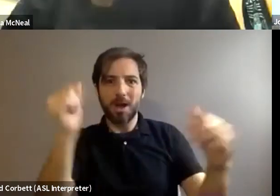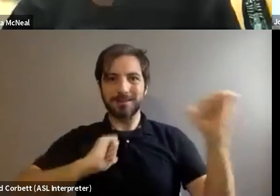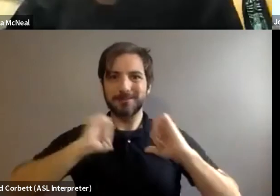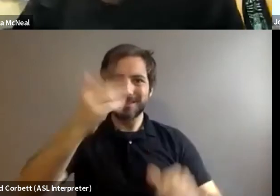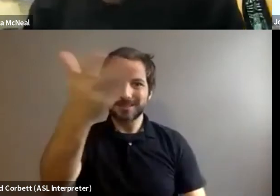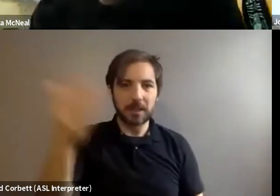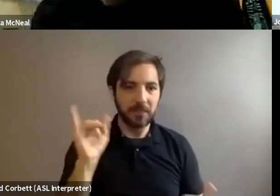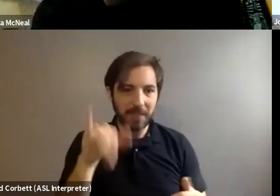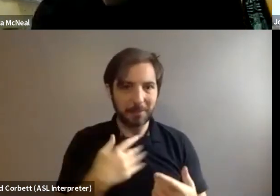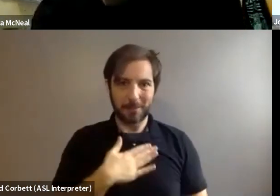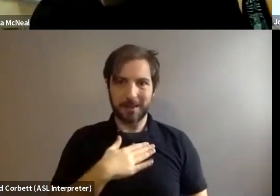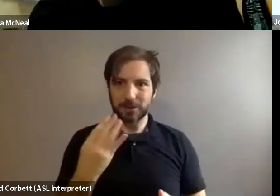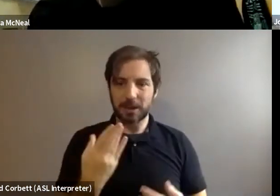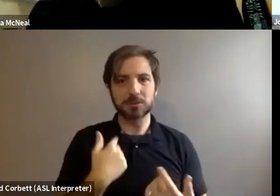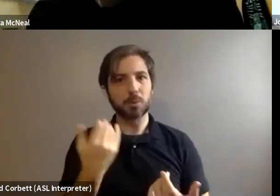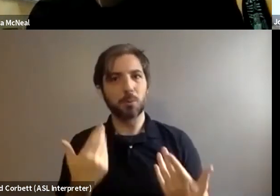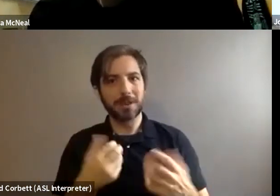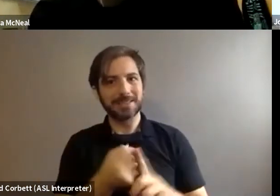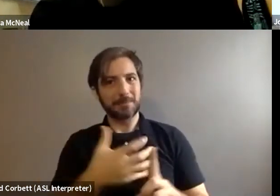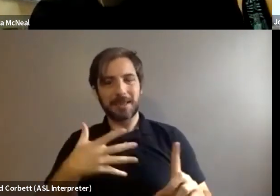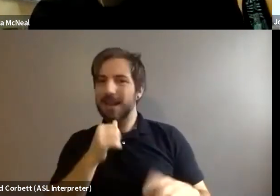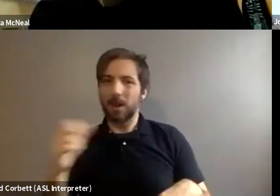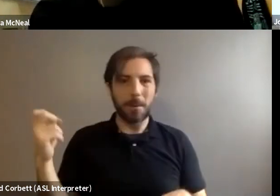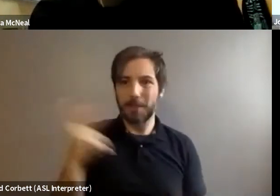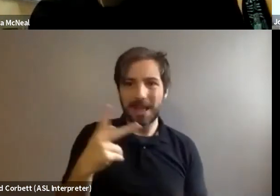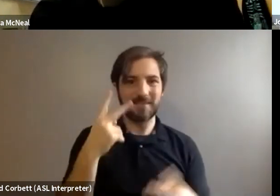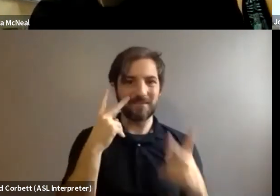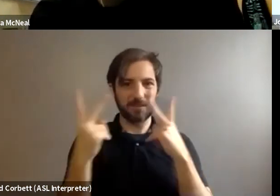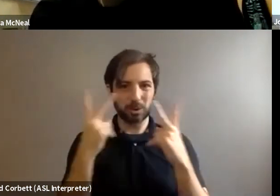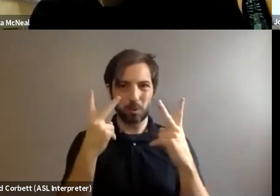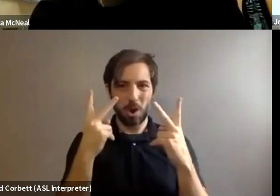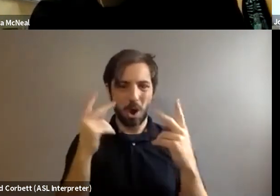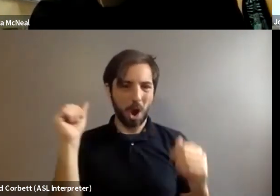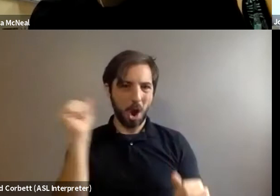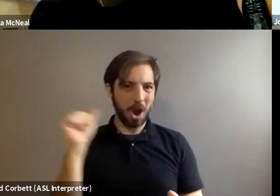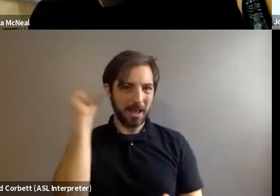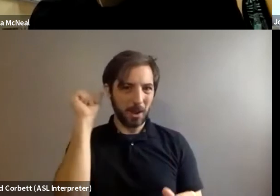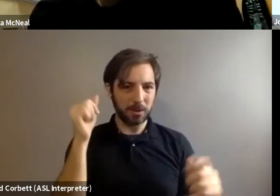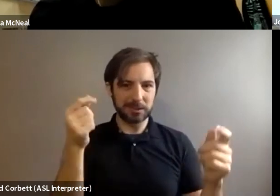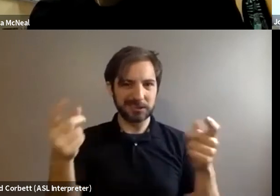to not doing virtual audio description um once once we have it once we learn how to